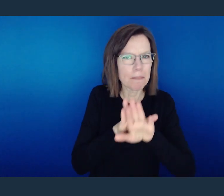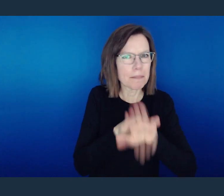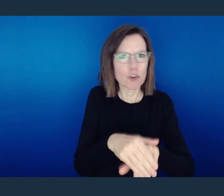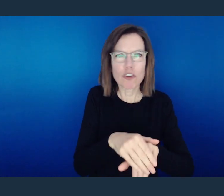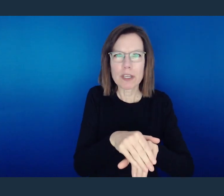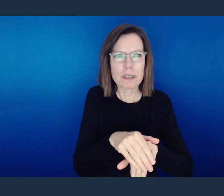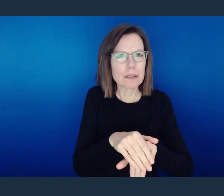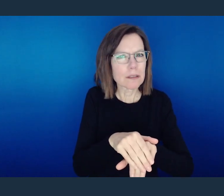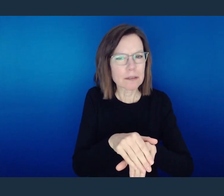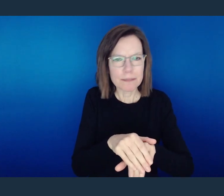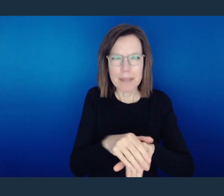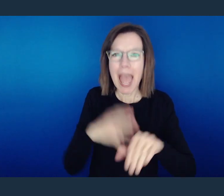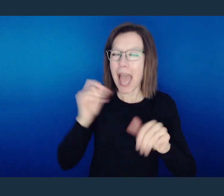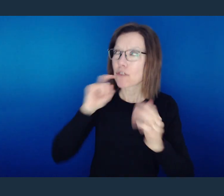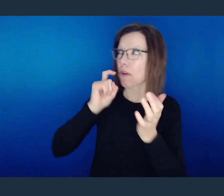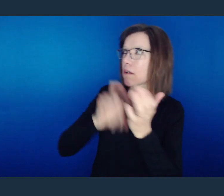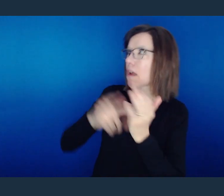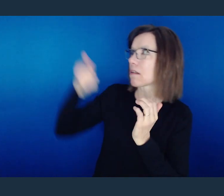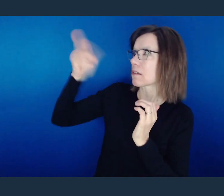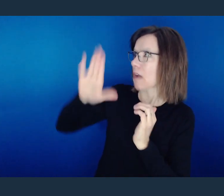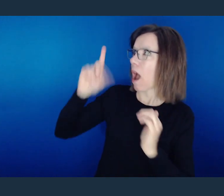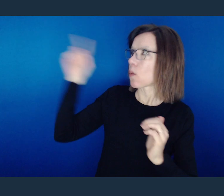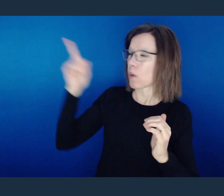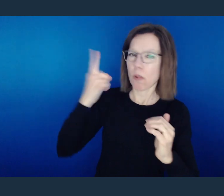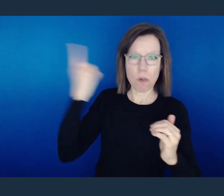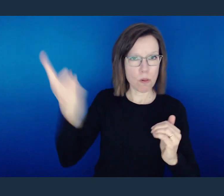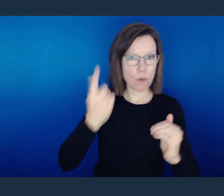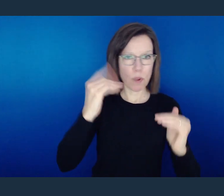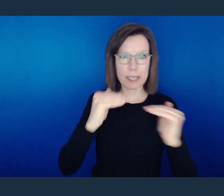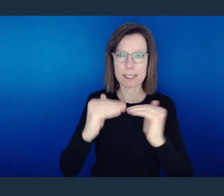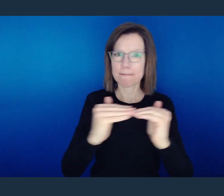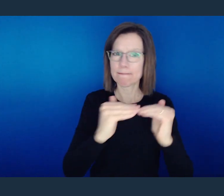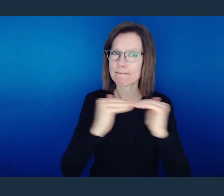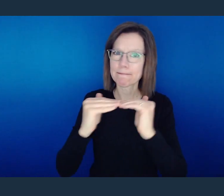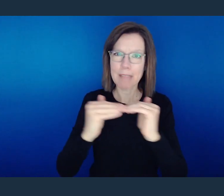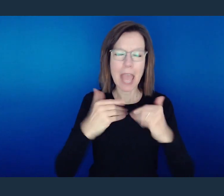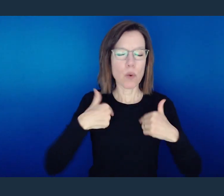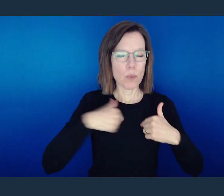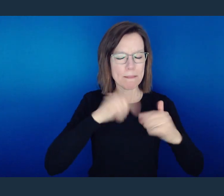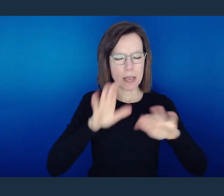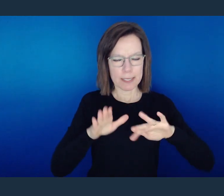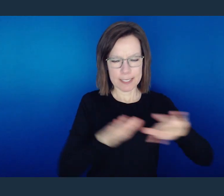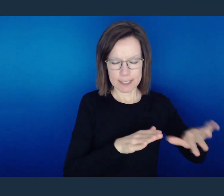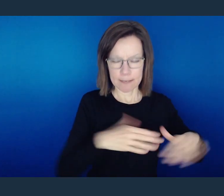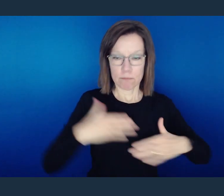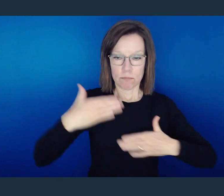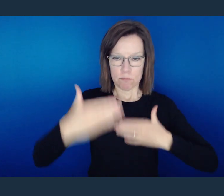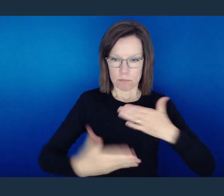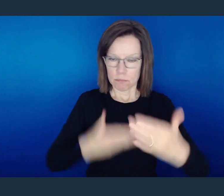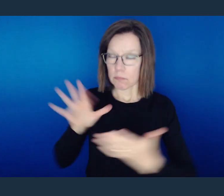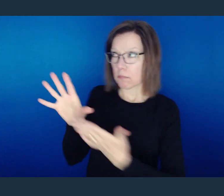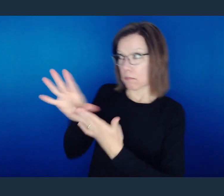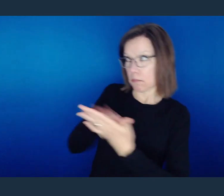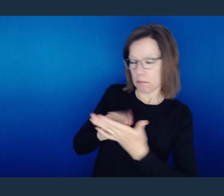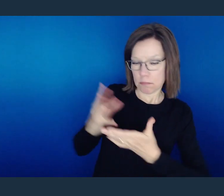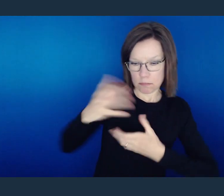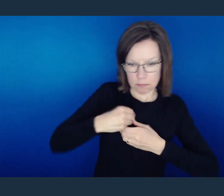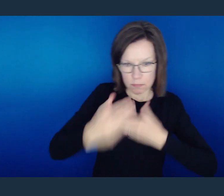partiality and in a means and in a manner that will give Him glory and not cause Him